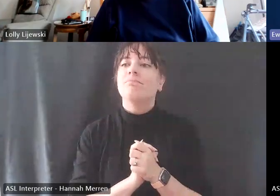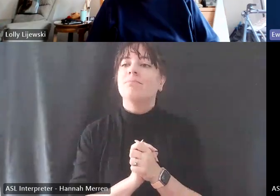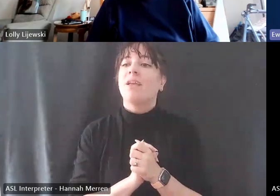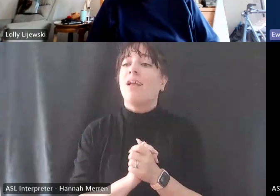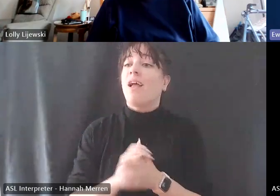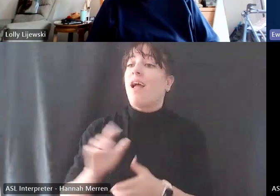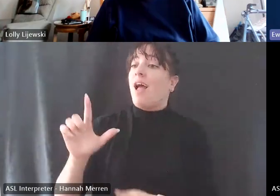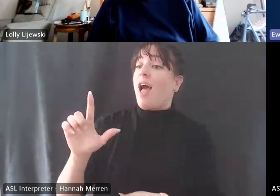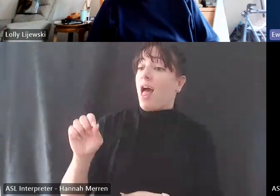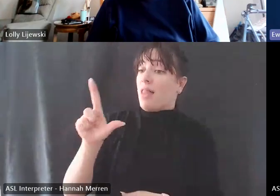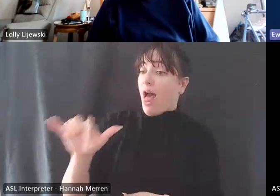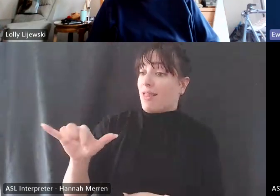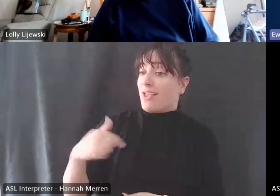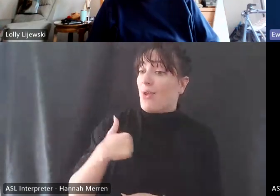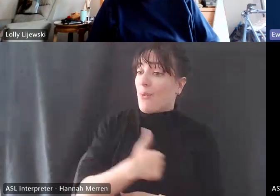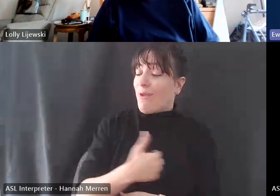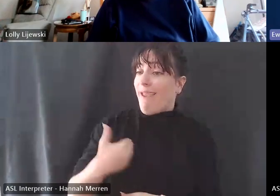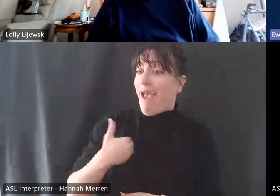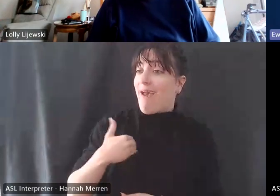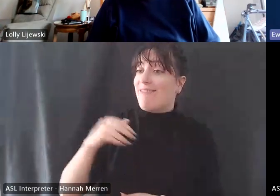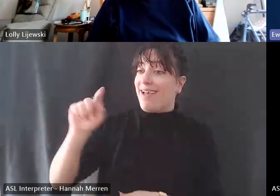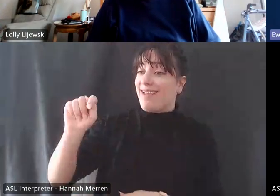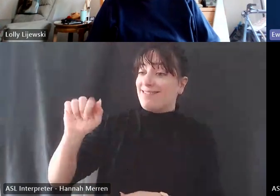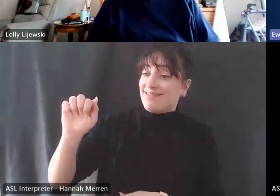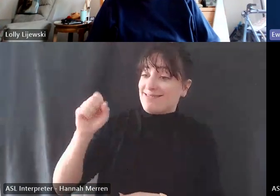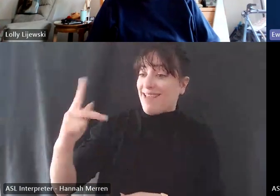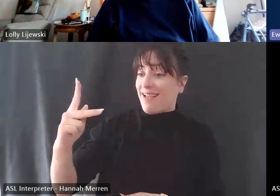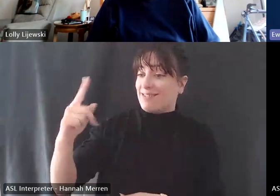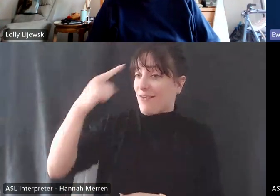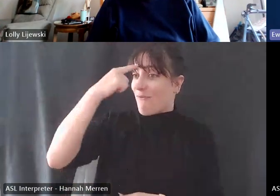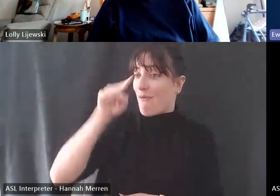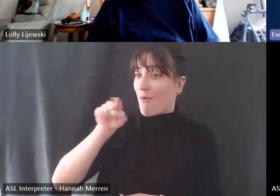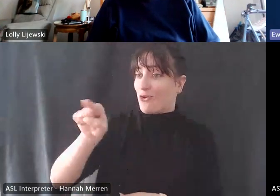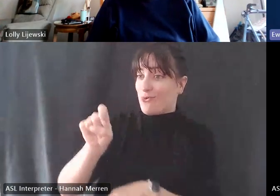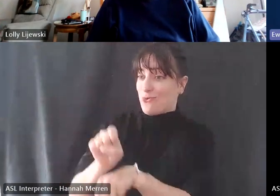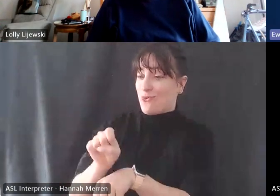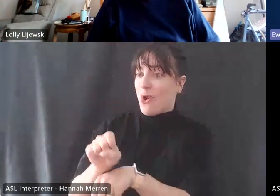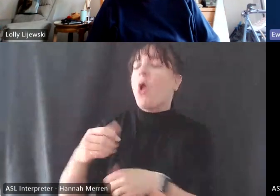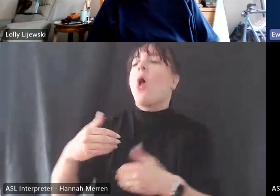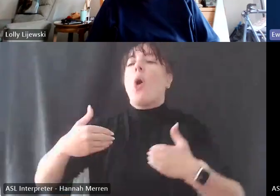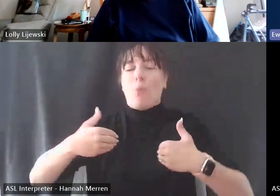And we're going to demonstrate that. We're going to have the screen reader on. And you'll be hearing that through Lolly's computer.